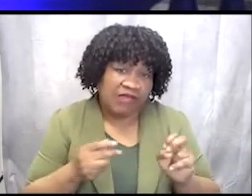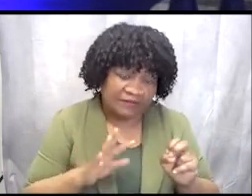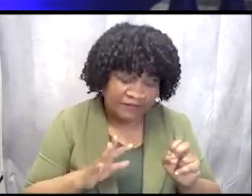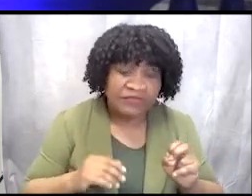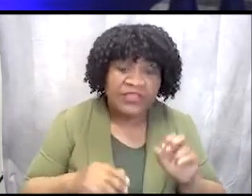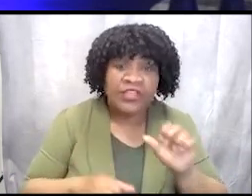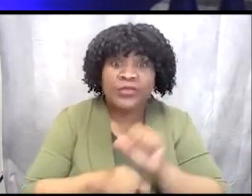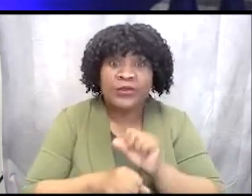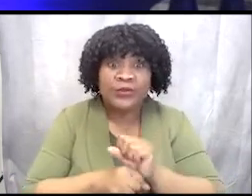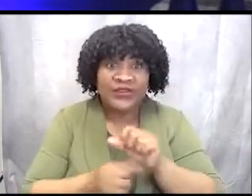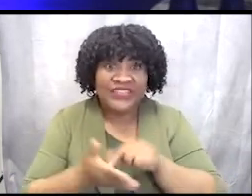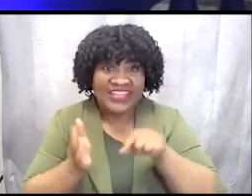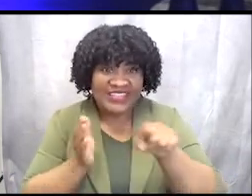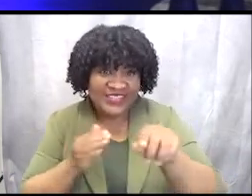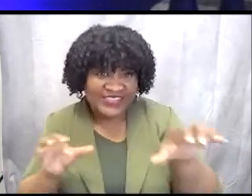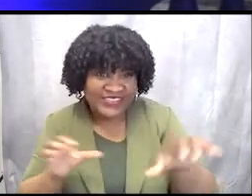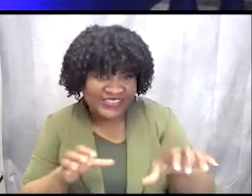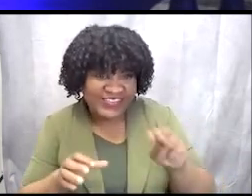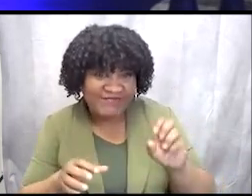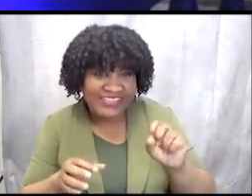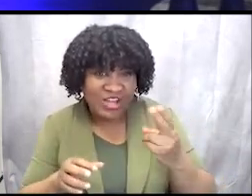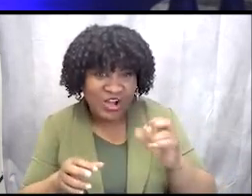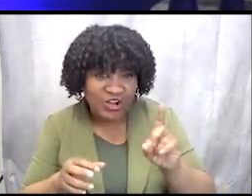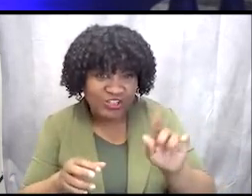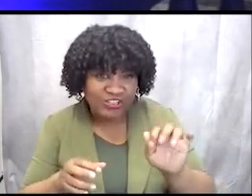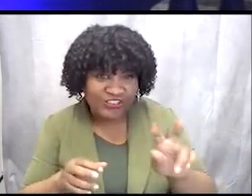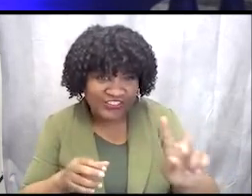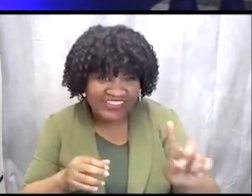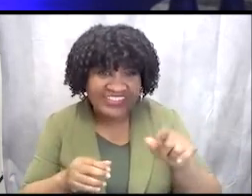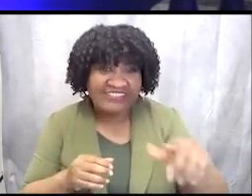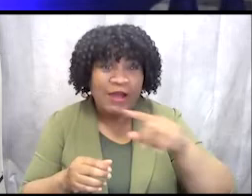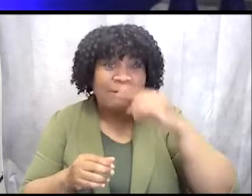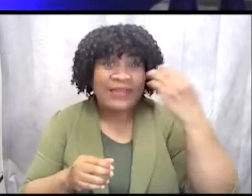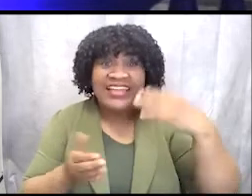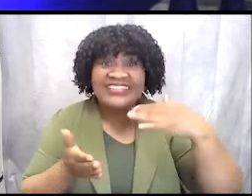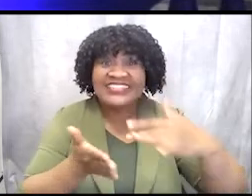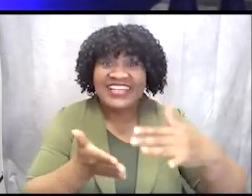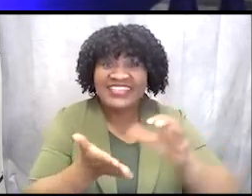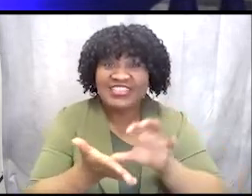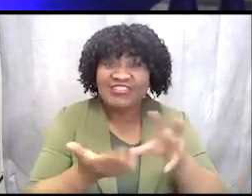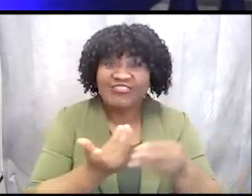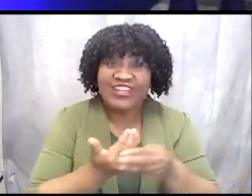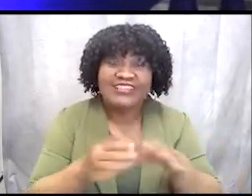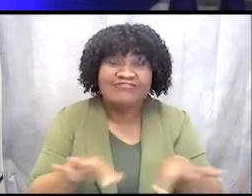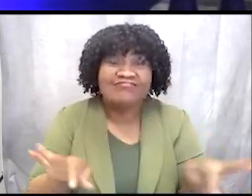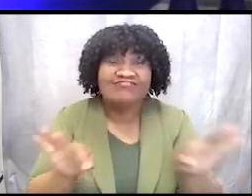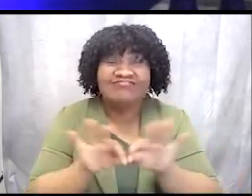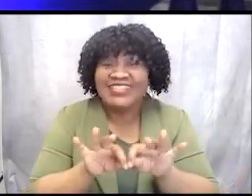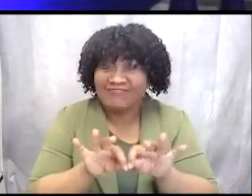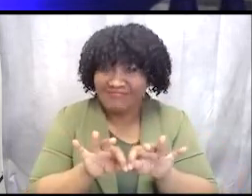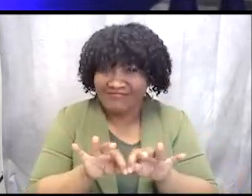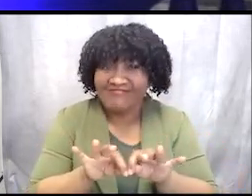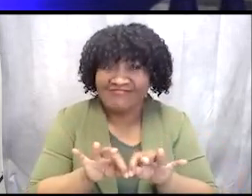The work that you're doing and leading on this black studies curriculum is critically important